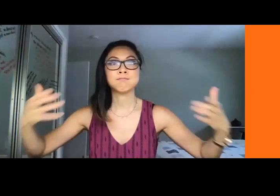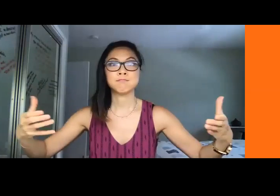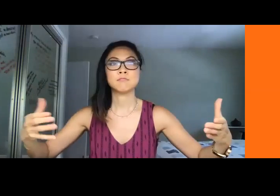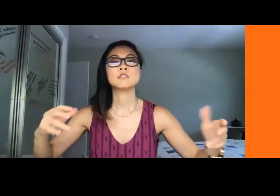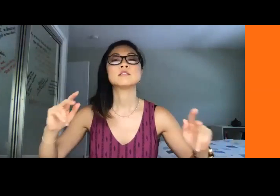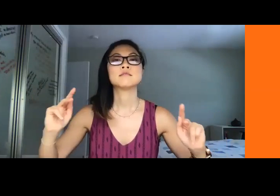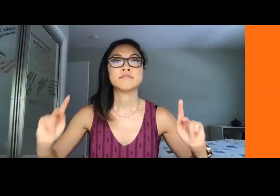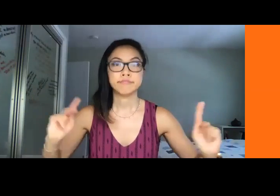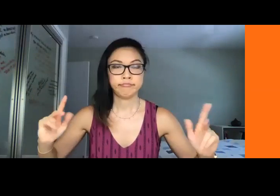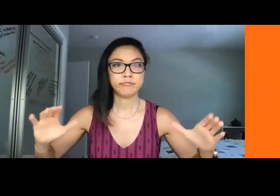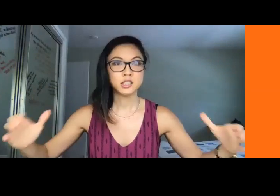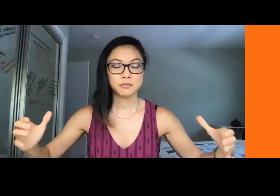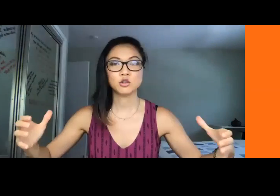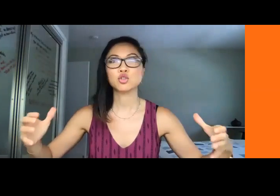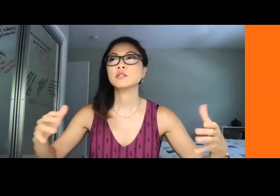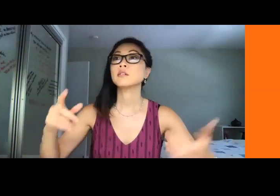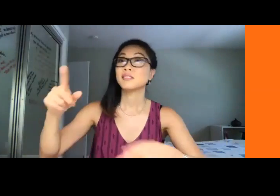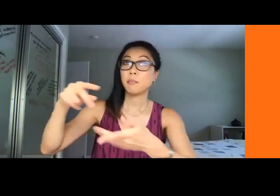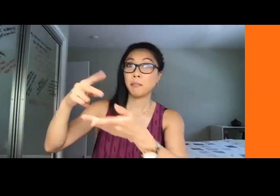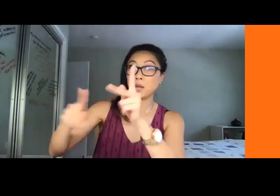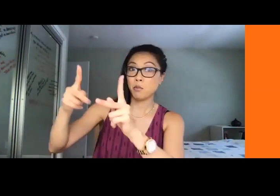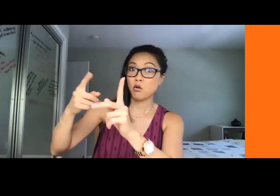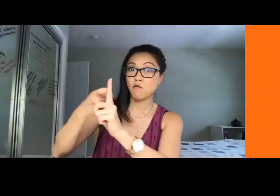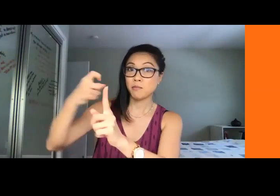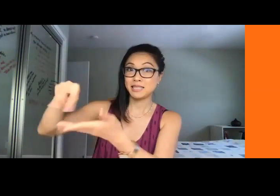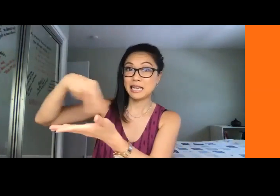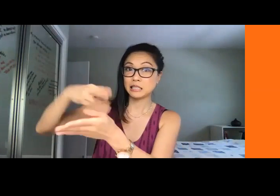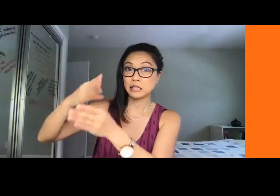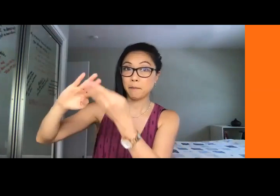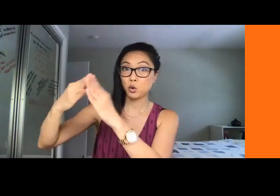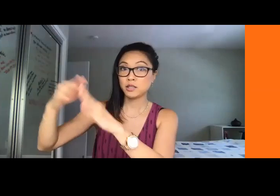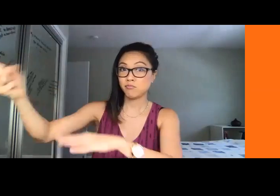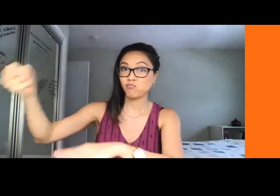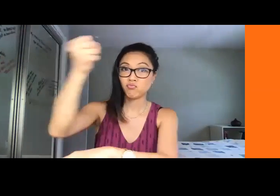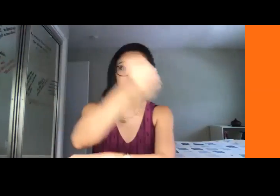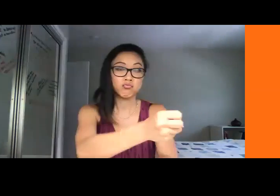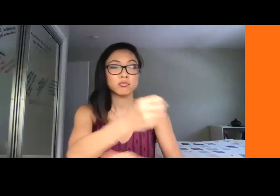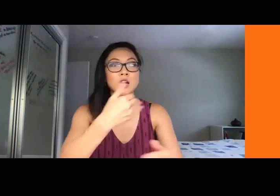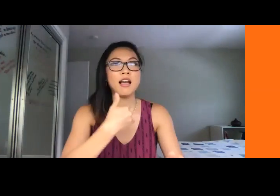dance having a seat at the table. And lastly we have curated these series of public conversations